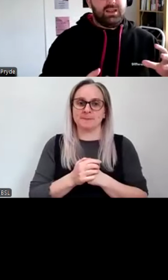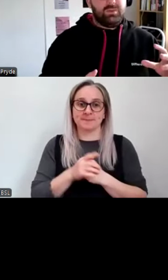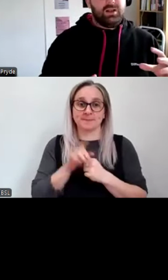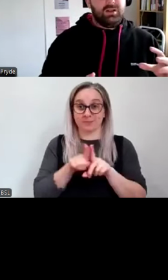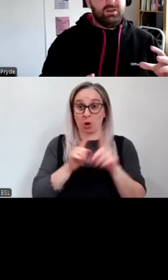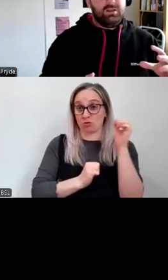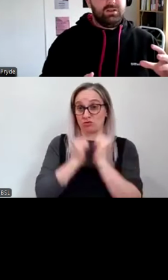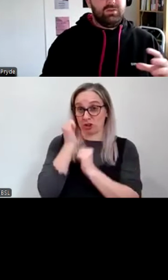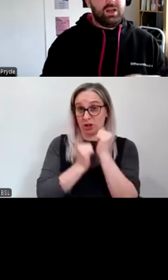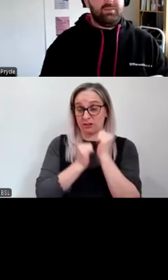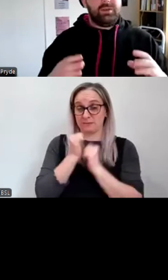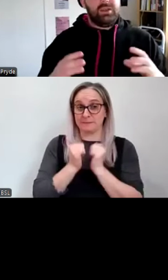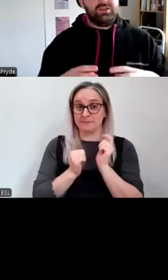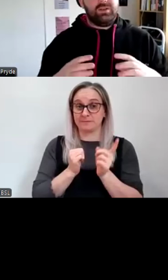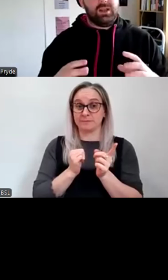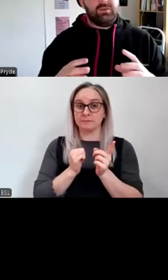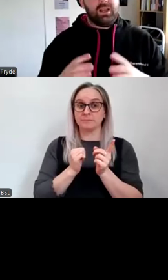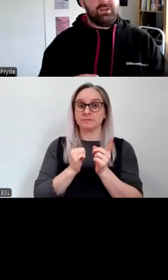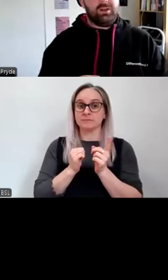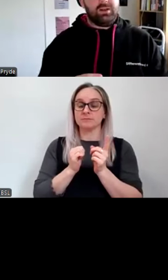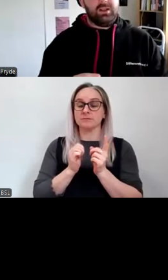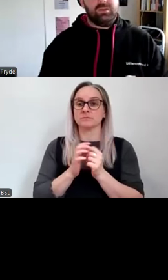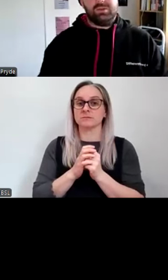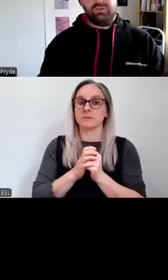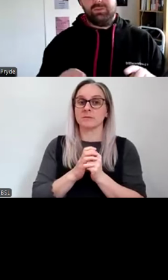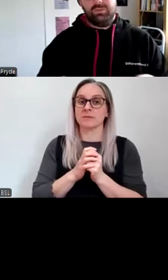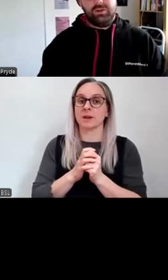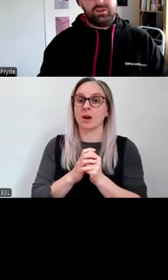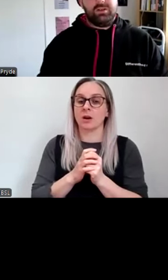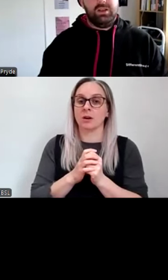it will wrap each of our landmark elements with a blue border,